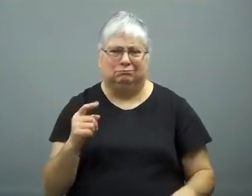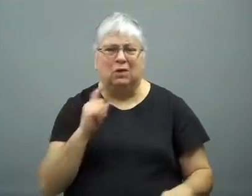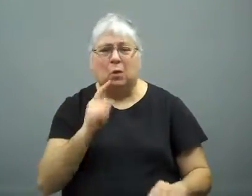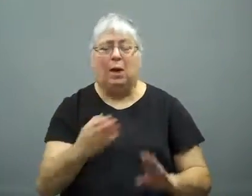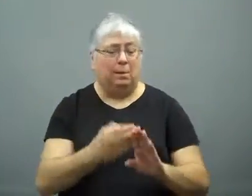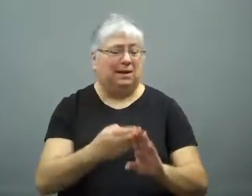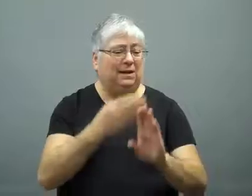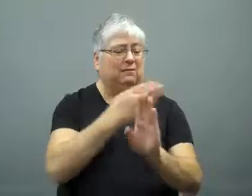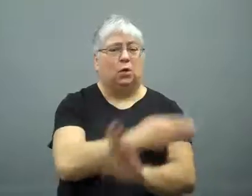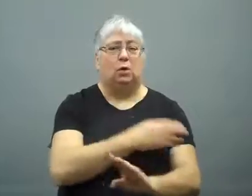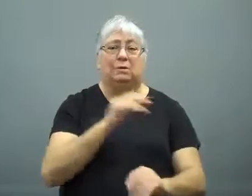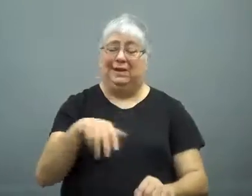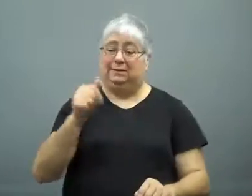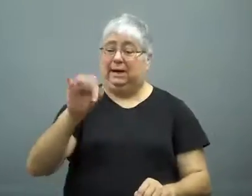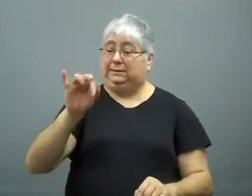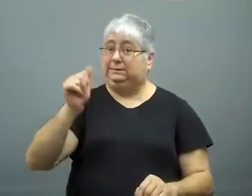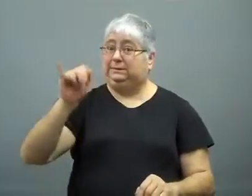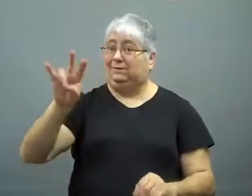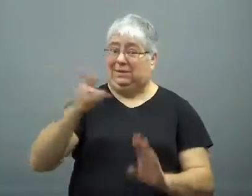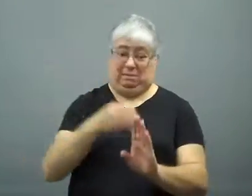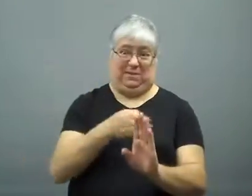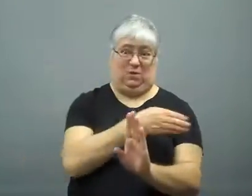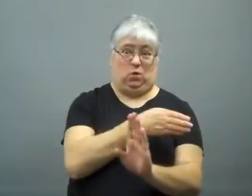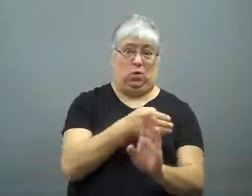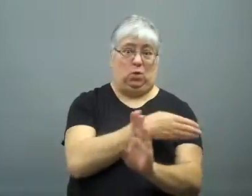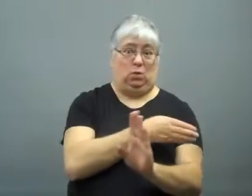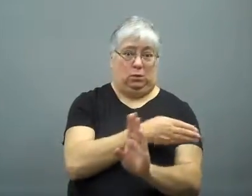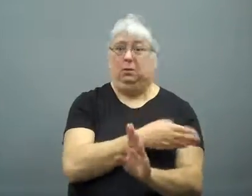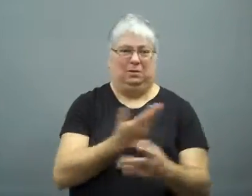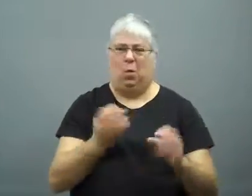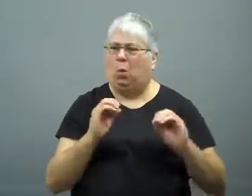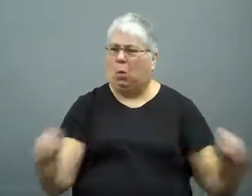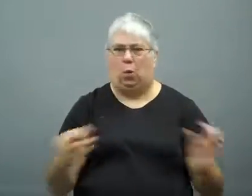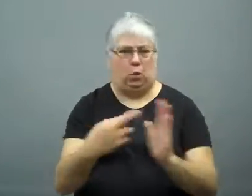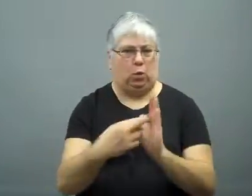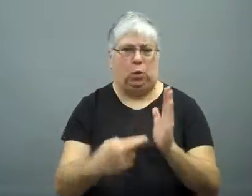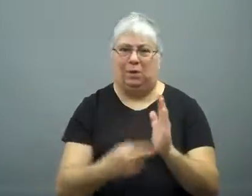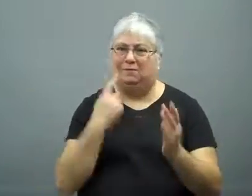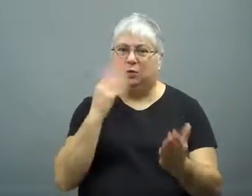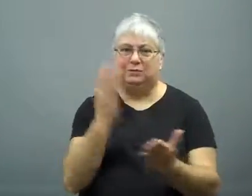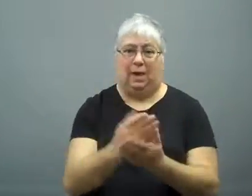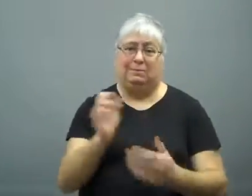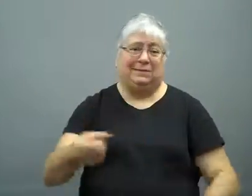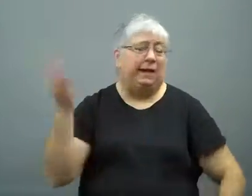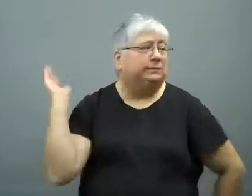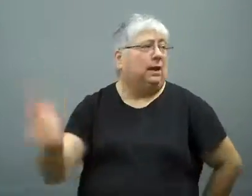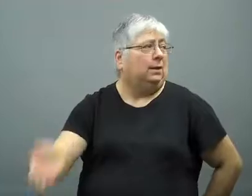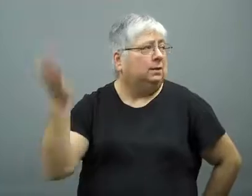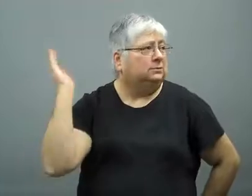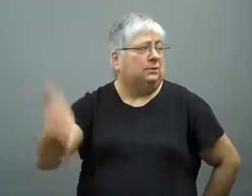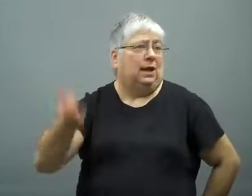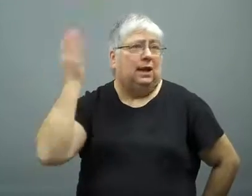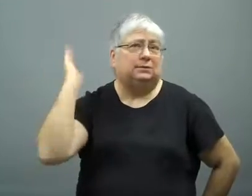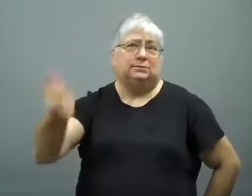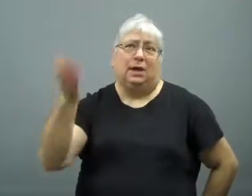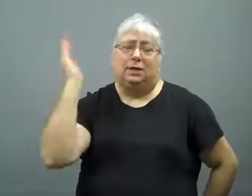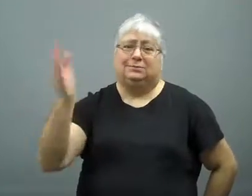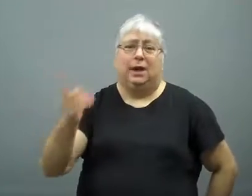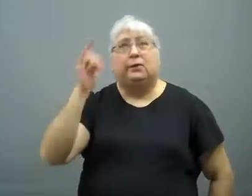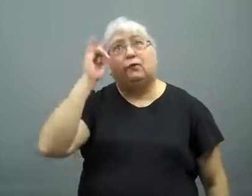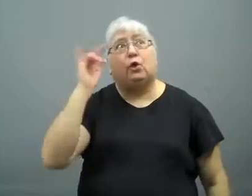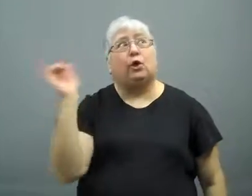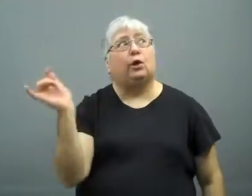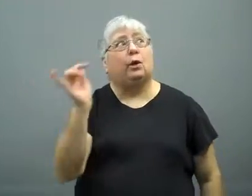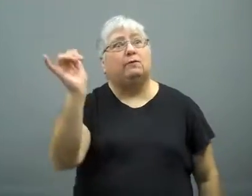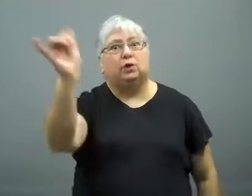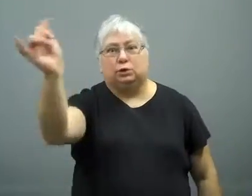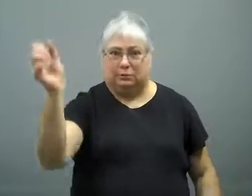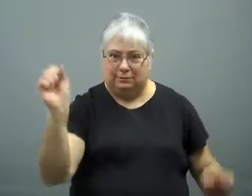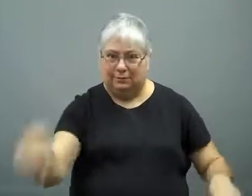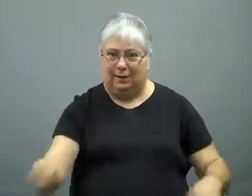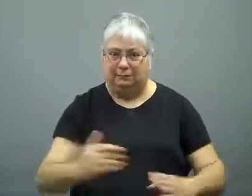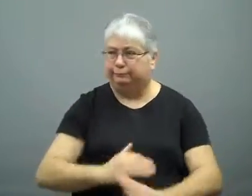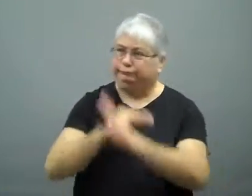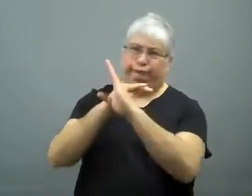Before 1917, there were no rules stopping filibusters. They could go on and on.